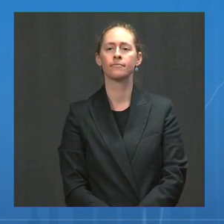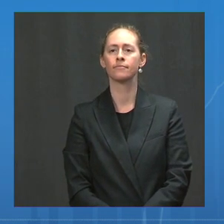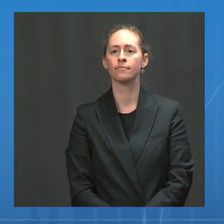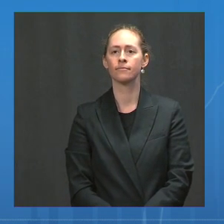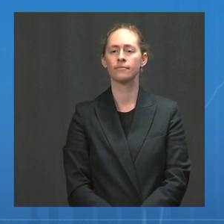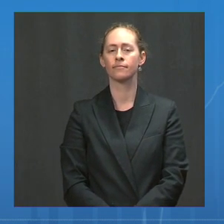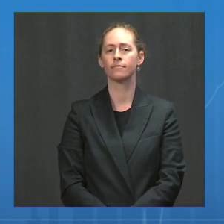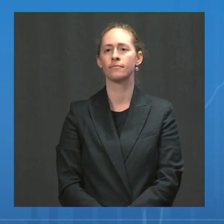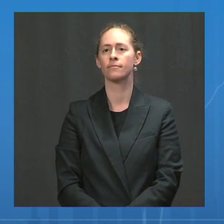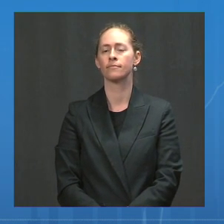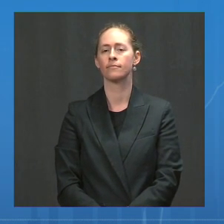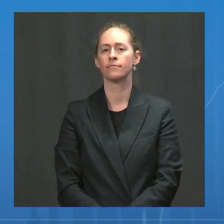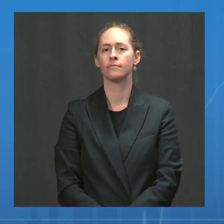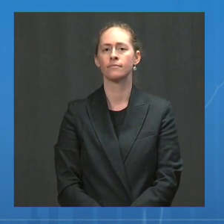Moderator: Go to Erin Billups at Spectrum News.